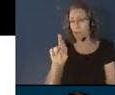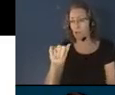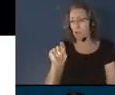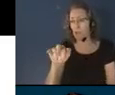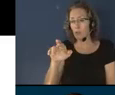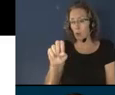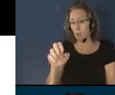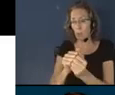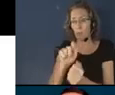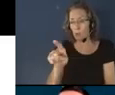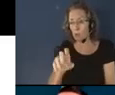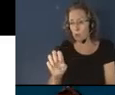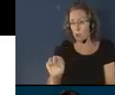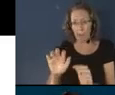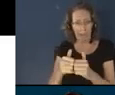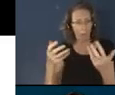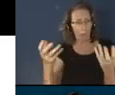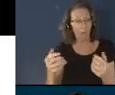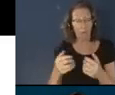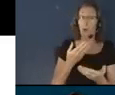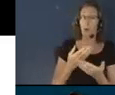Excellent question. So you have to have a pro account,